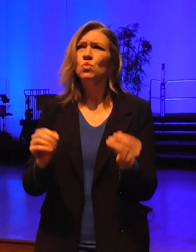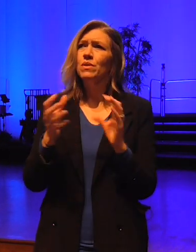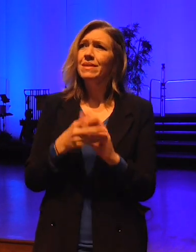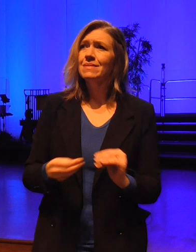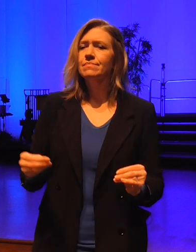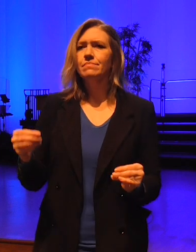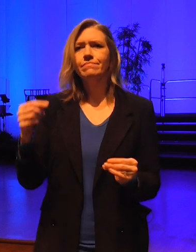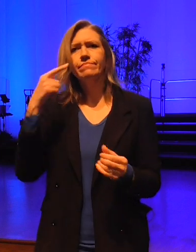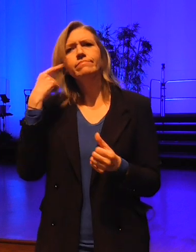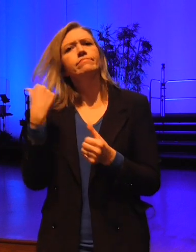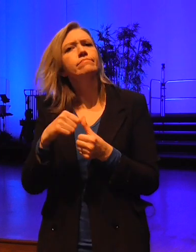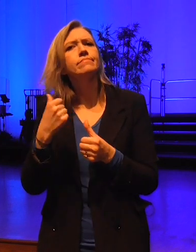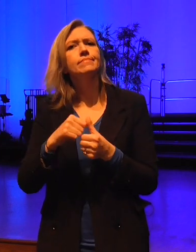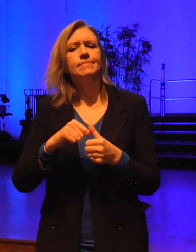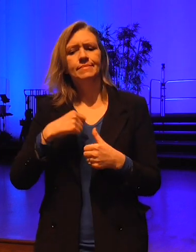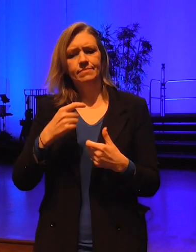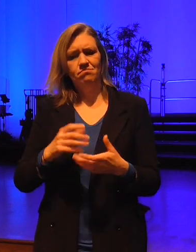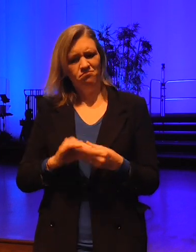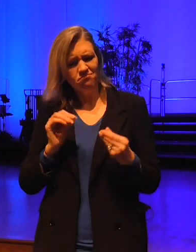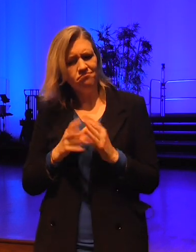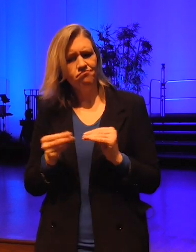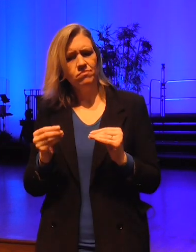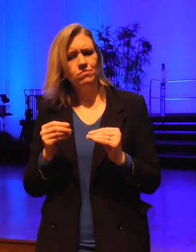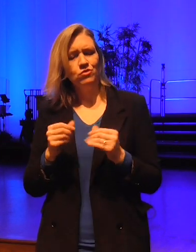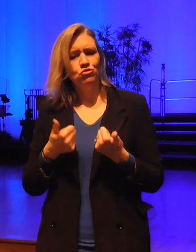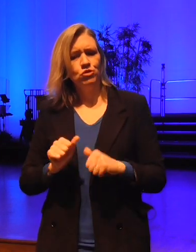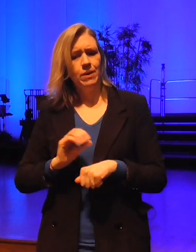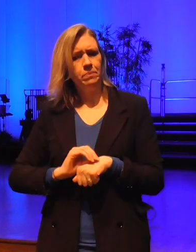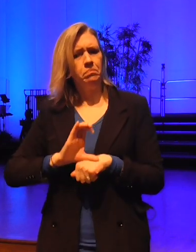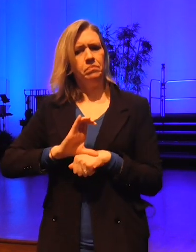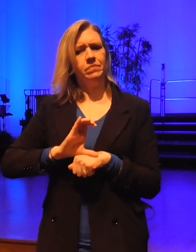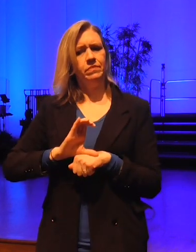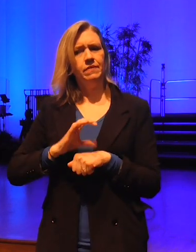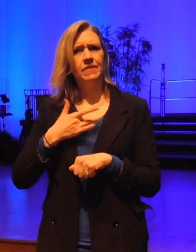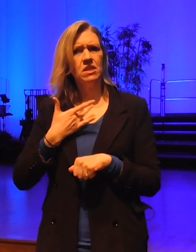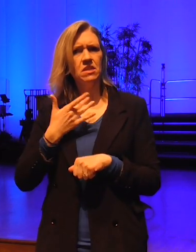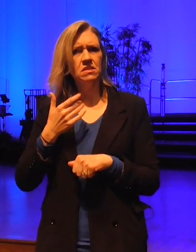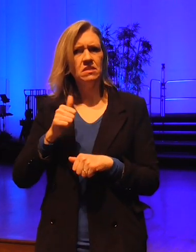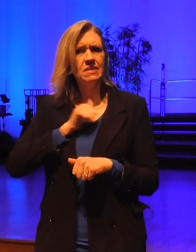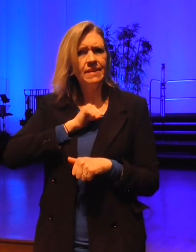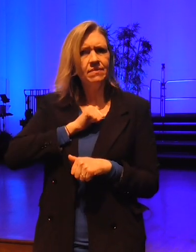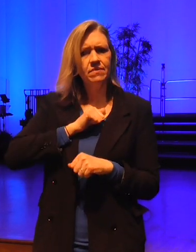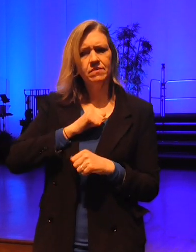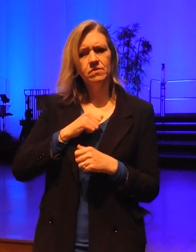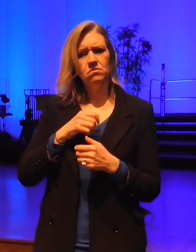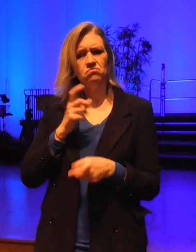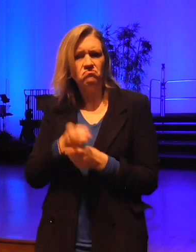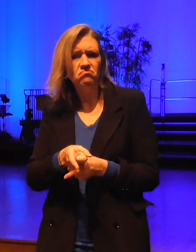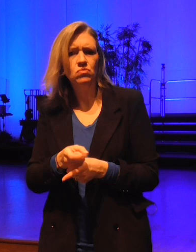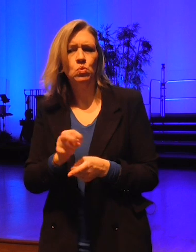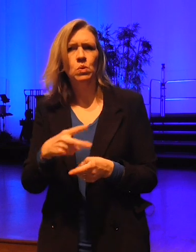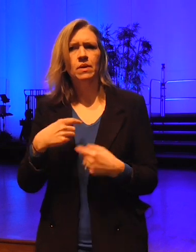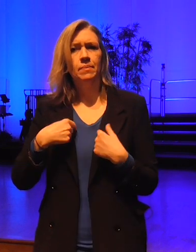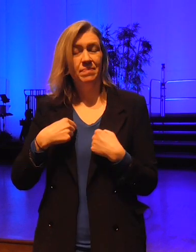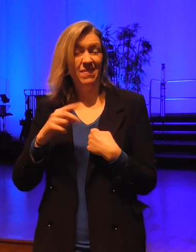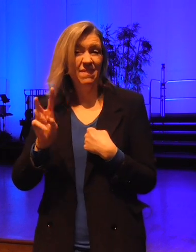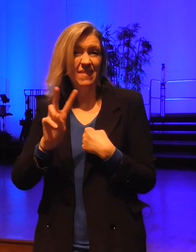to prop up our sense of self-righteousness or sometimes s even victimhood it's the negative